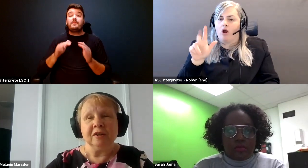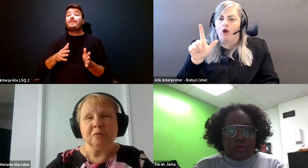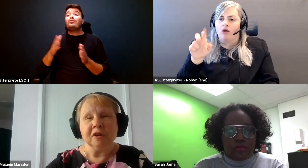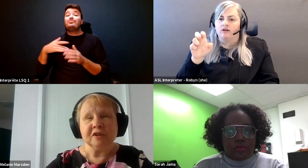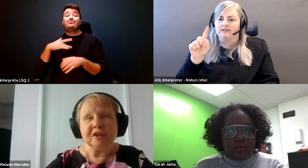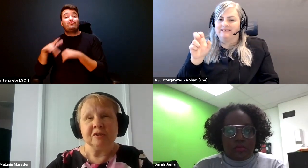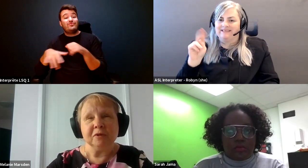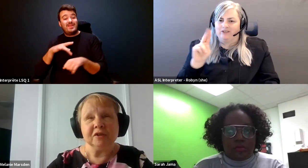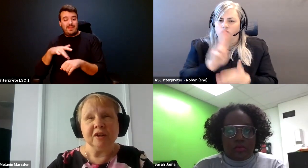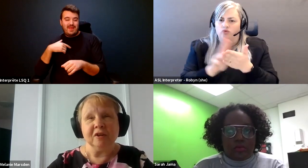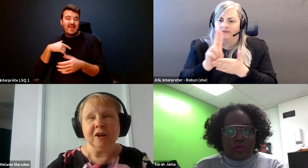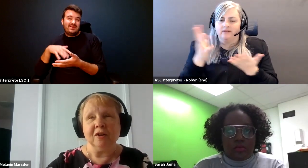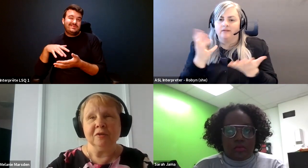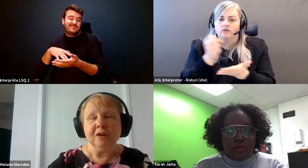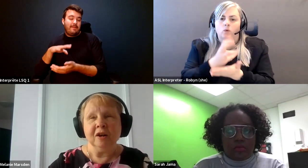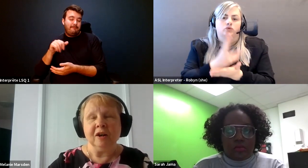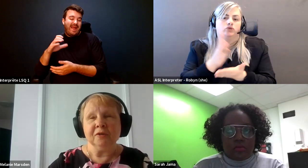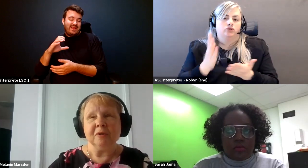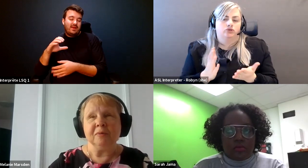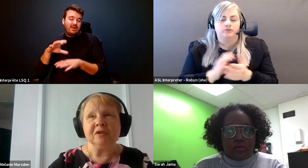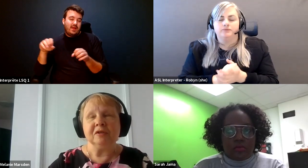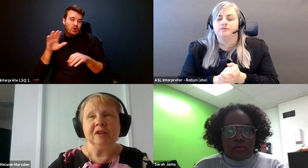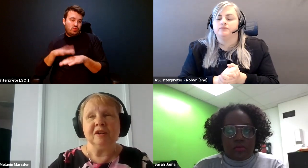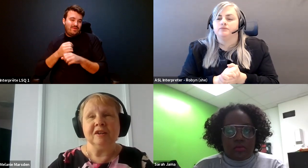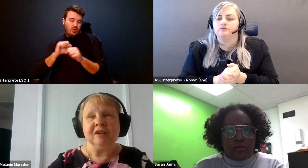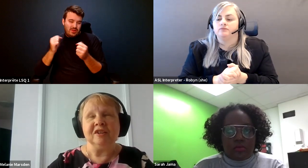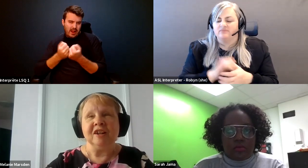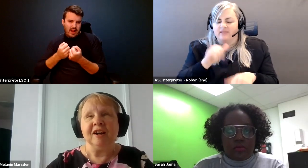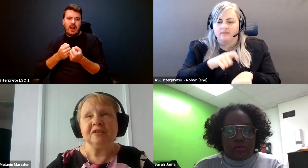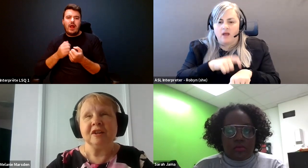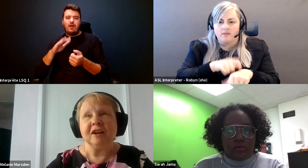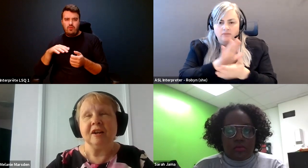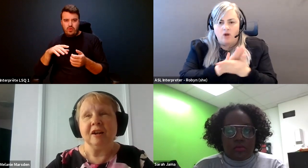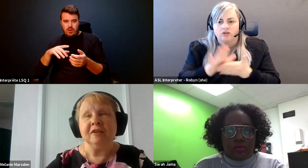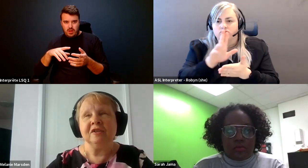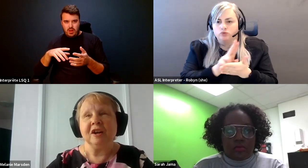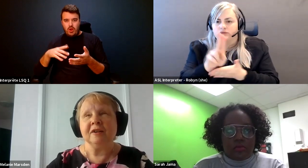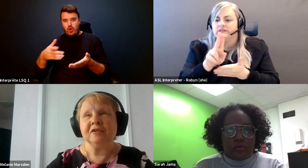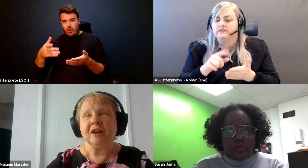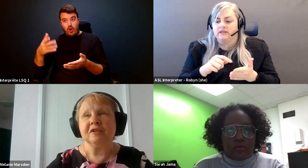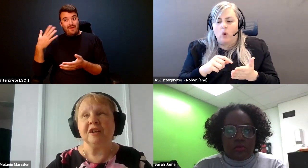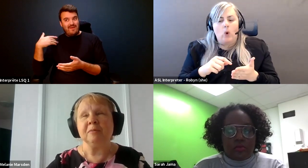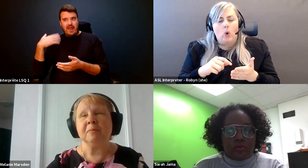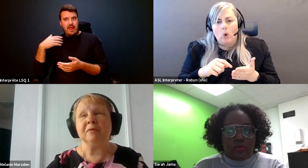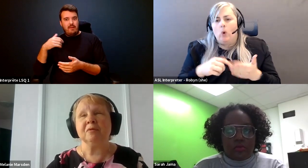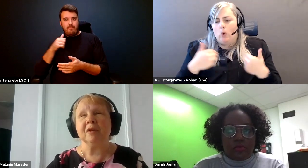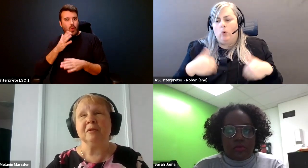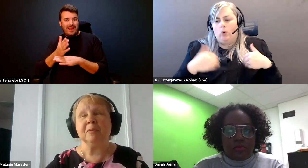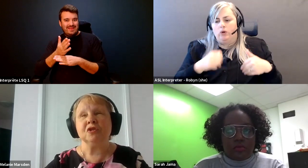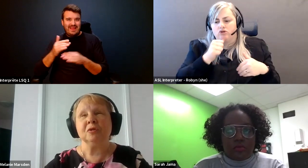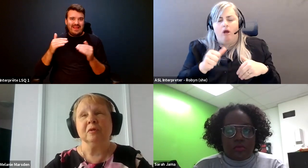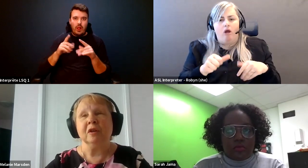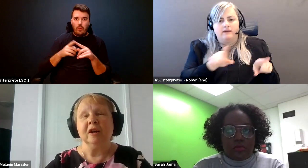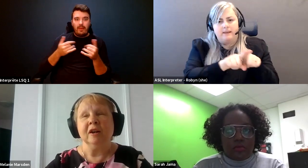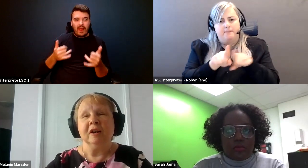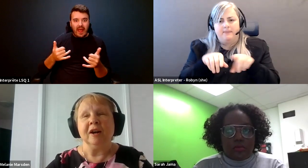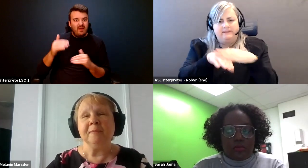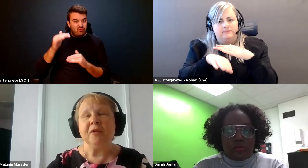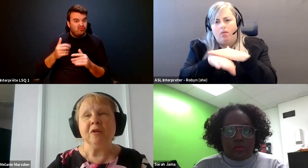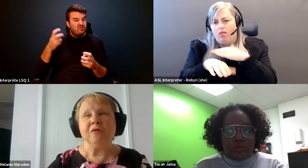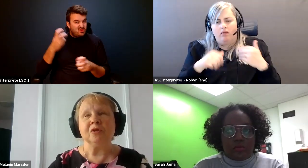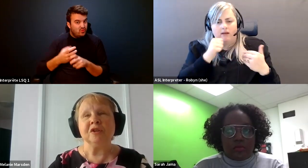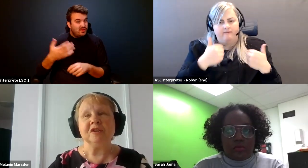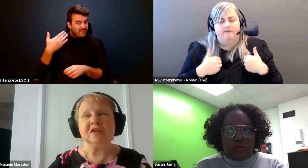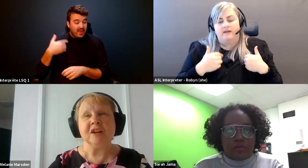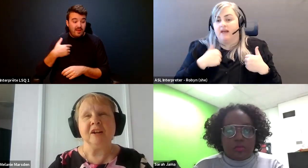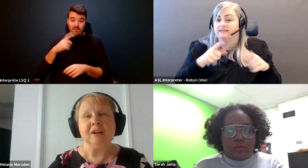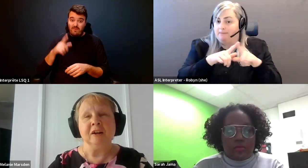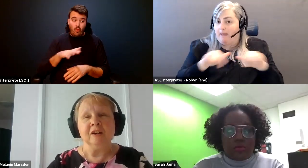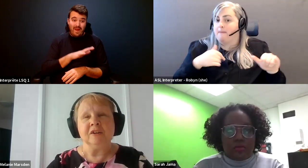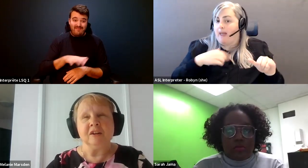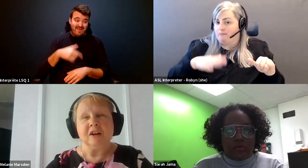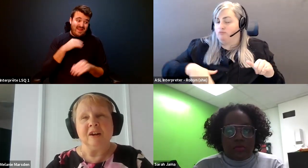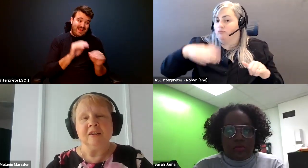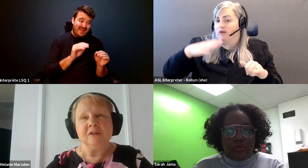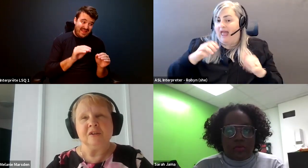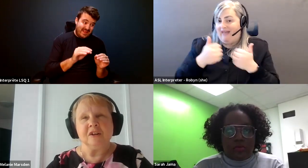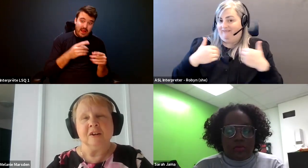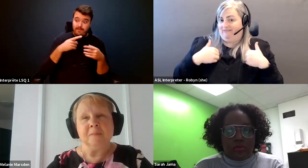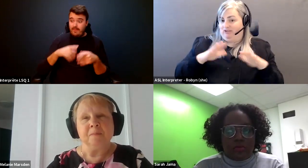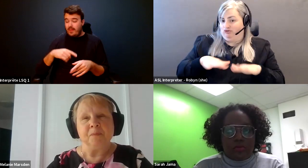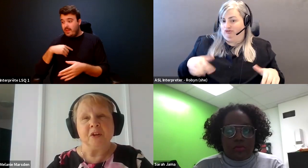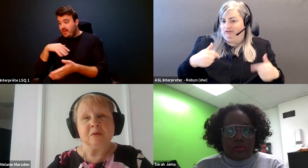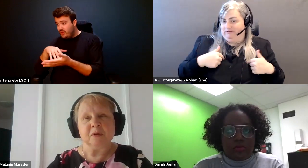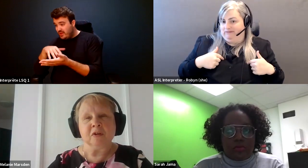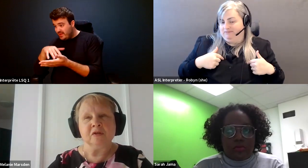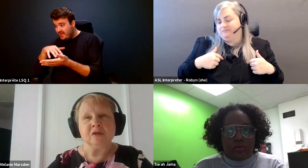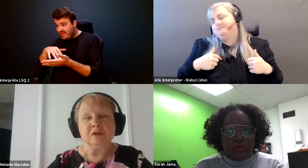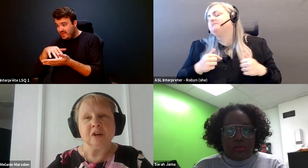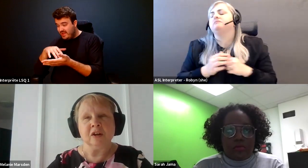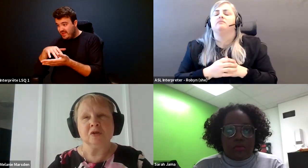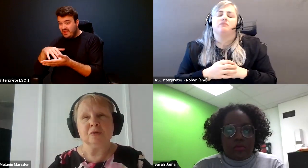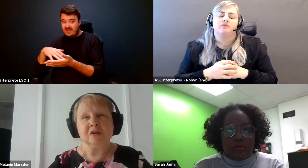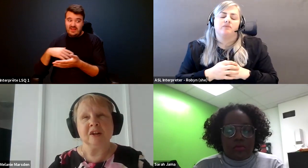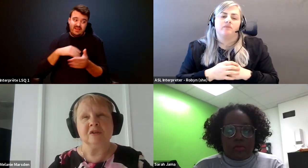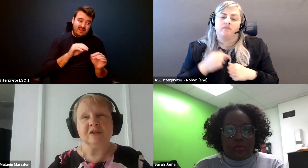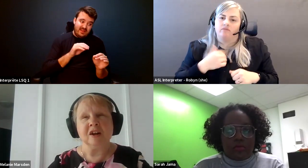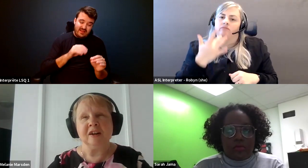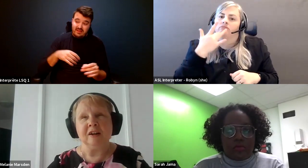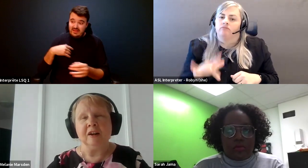Melanie Marsden: Things weren't as accessible as they are no, although it wasn't an easy task, and as same time I was raising my children i'm very fortunate to say that I didn't experience children's aid society.